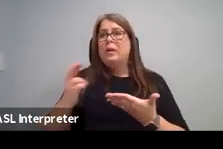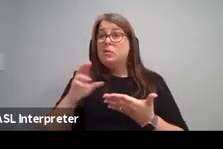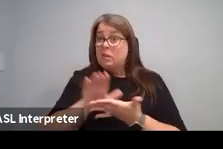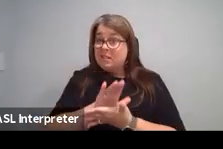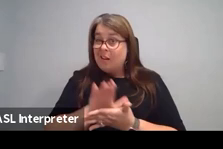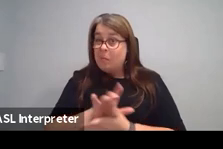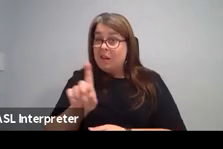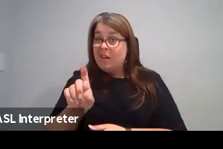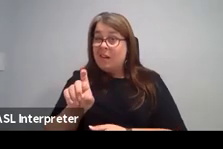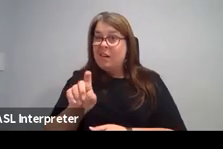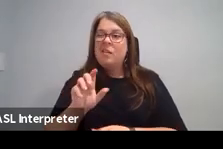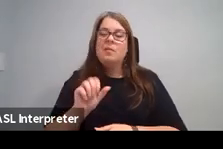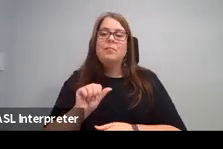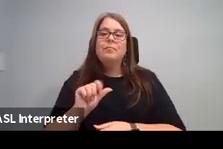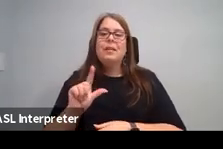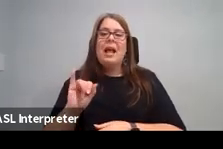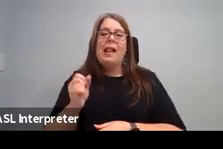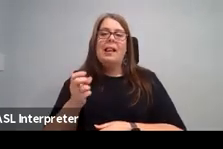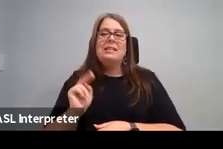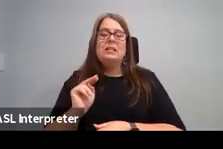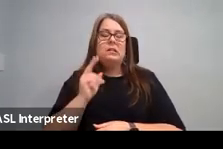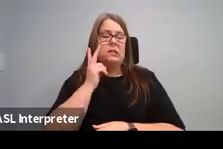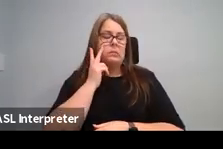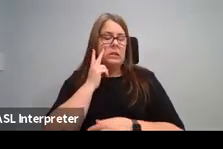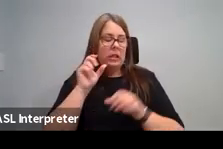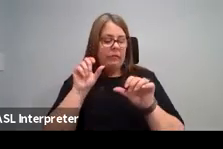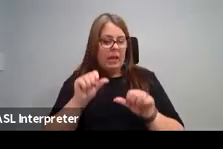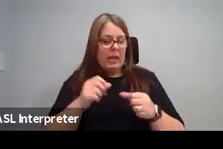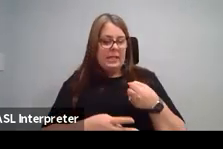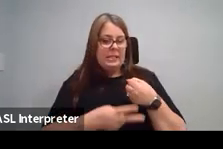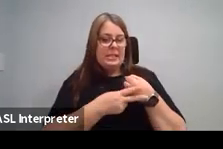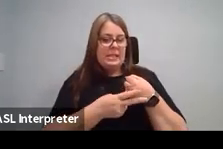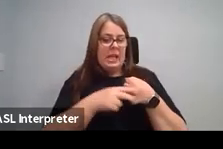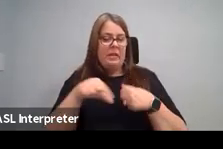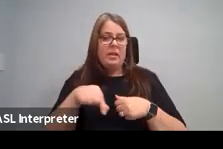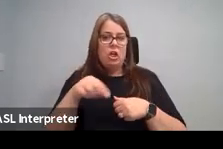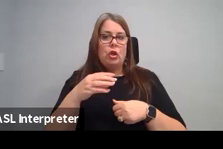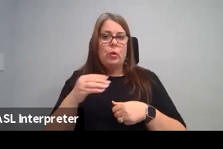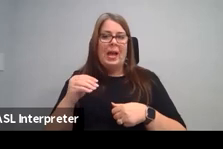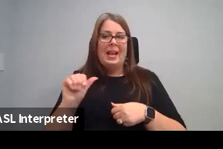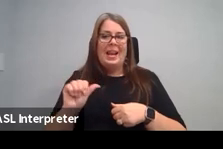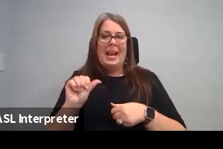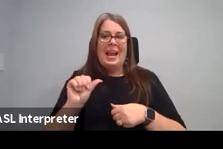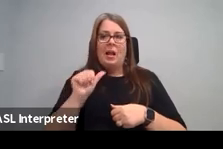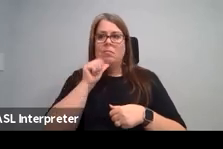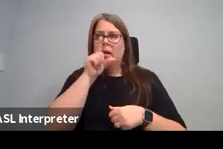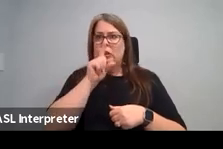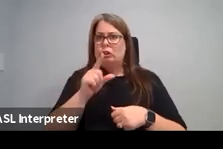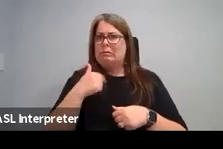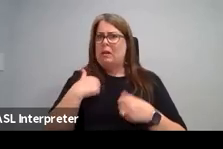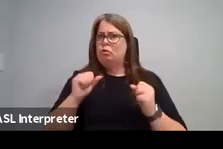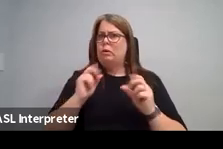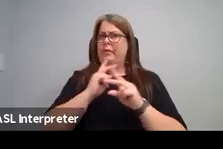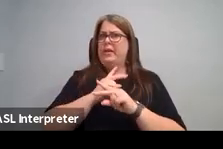Allison Frenzel : Yeah, that sounds I don't let me see if I can save the Q AMP. A. I do not know if I can, but I will try and figure that out there is